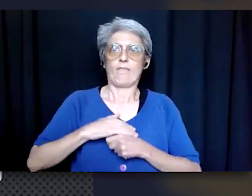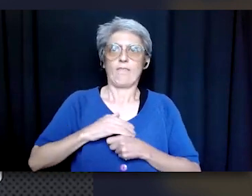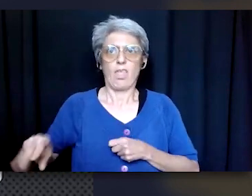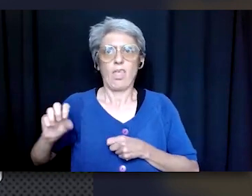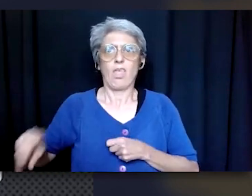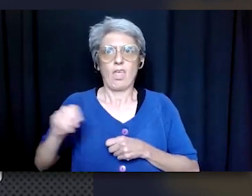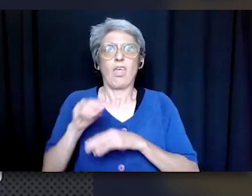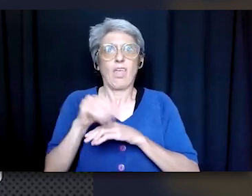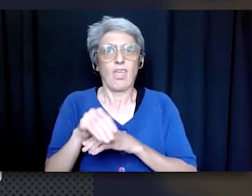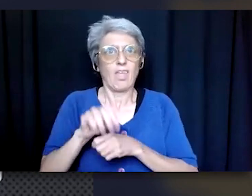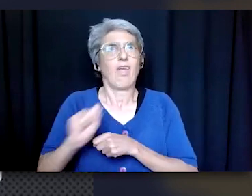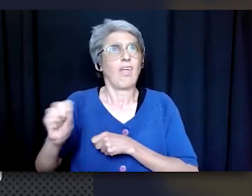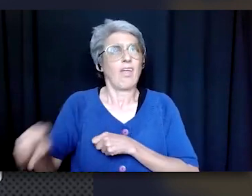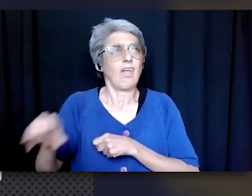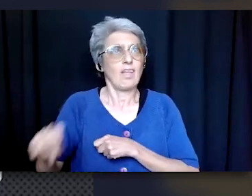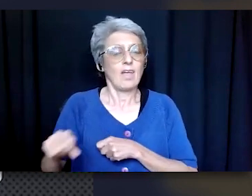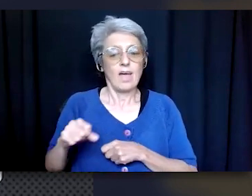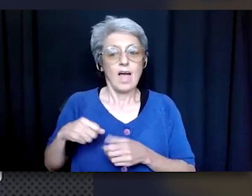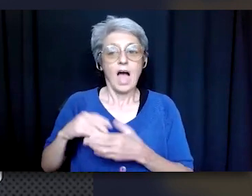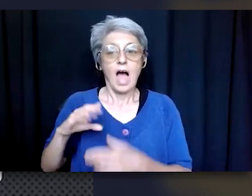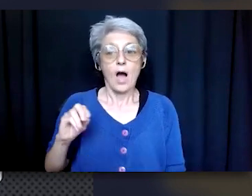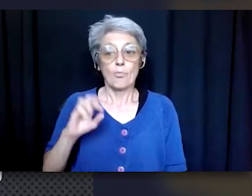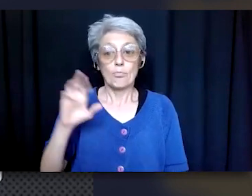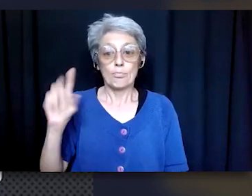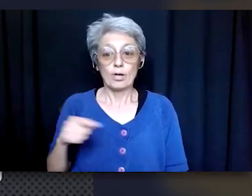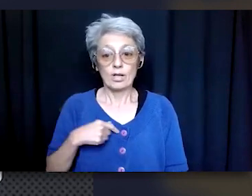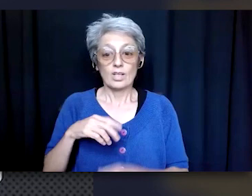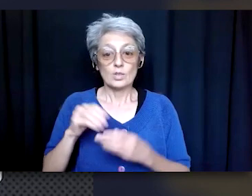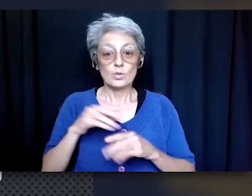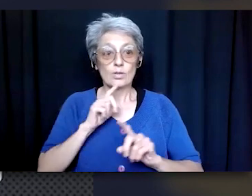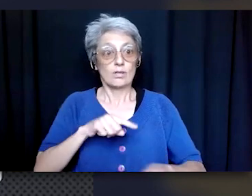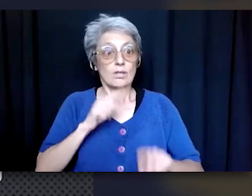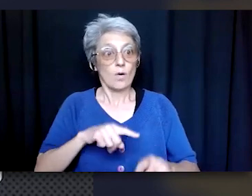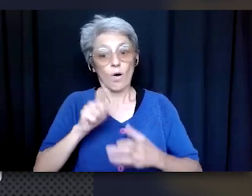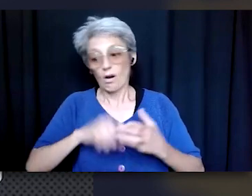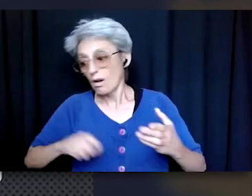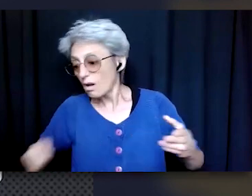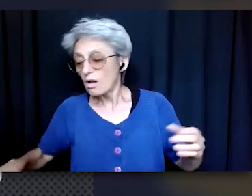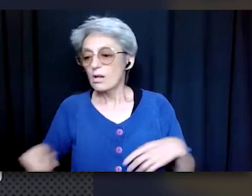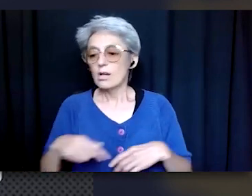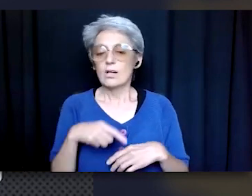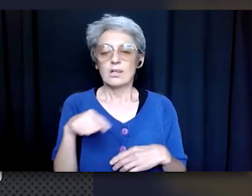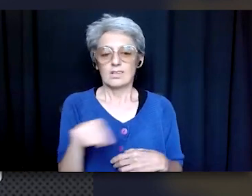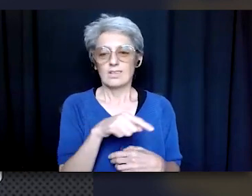create. The outputs often, especially in a great classroom, aren’t even necessarily the whole